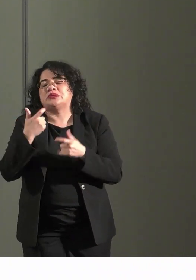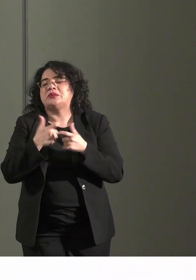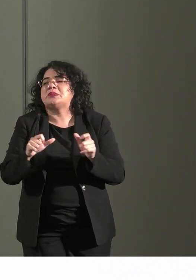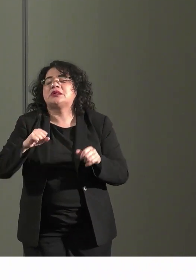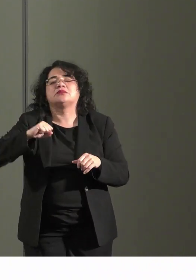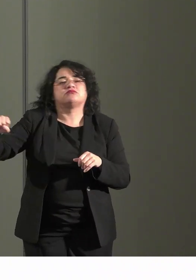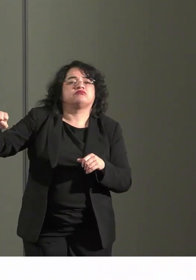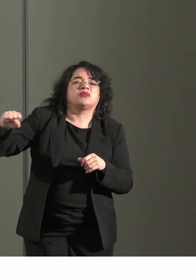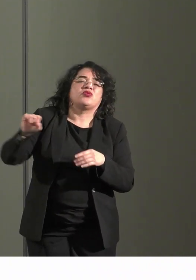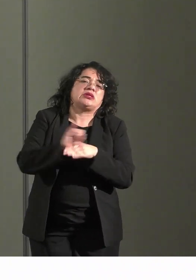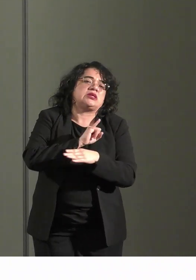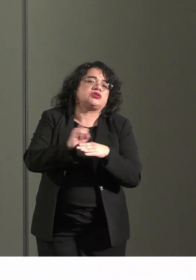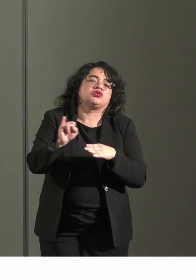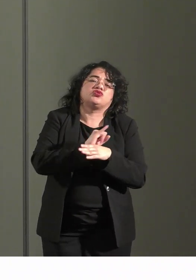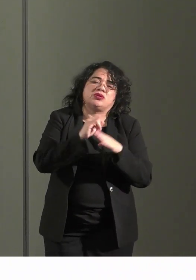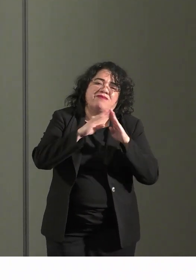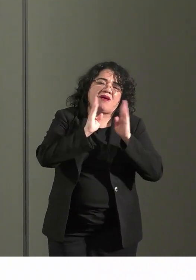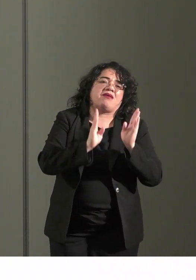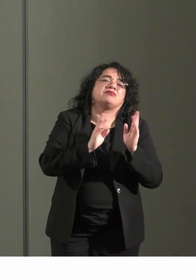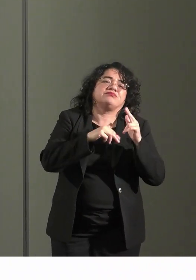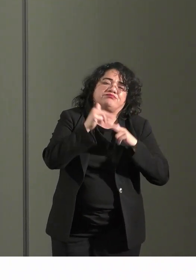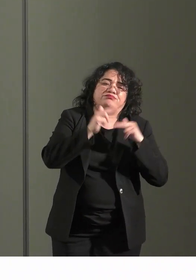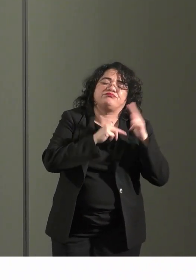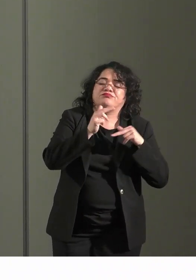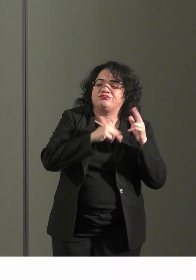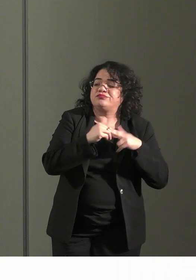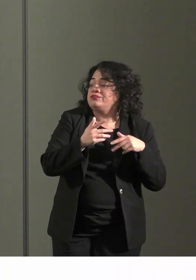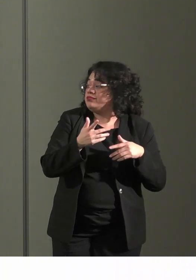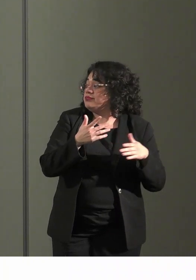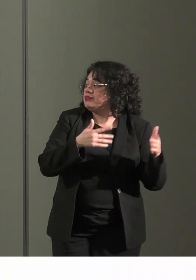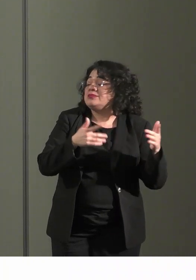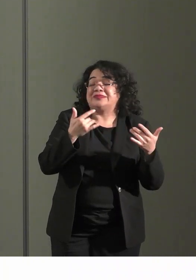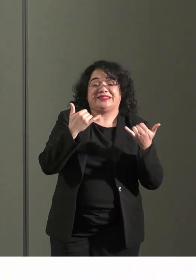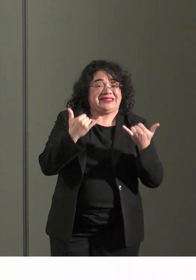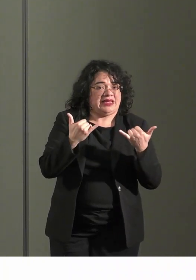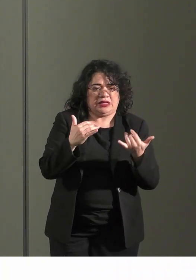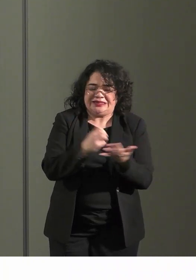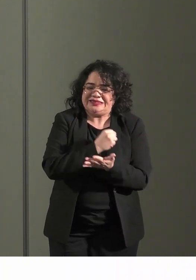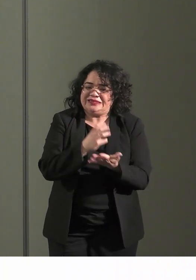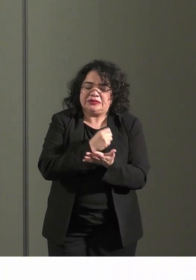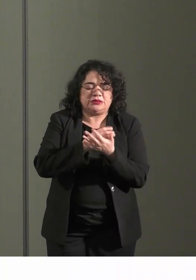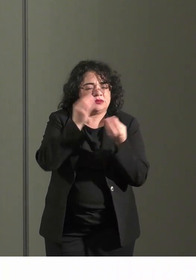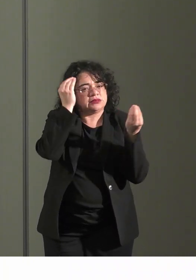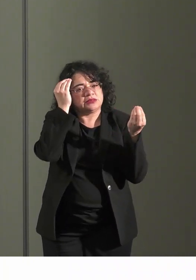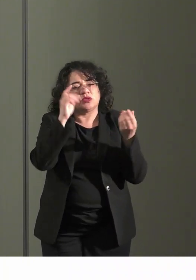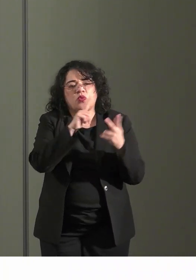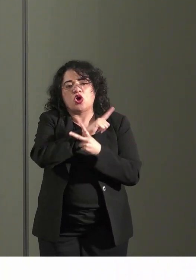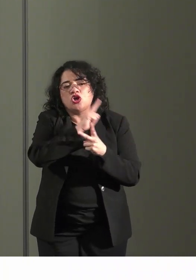this is why we spend effort and time coming one alternative and costing am different options for